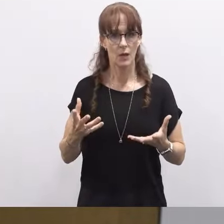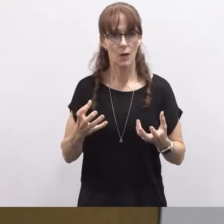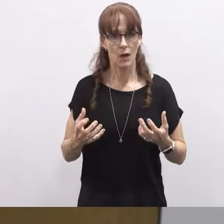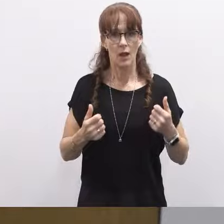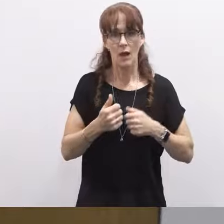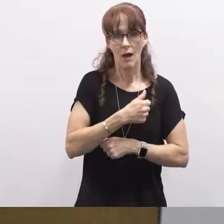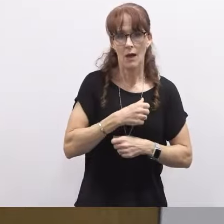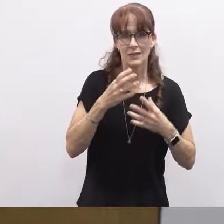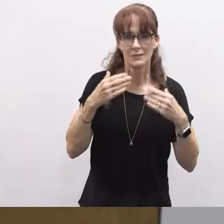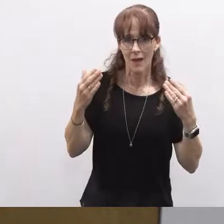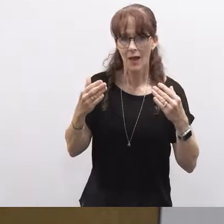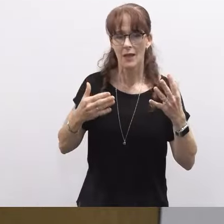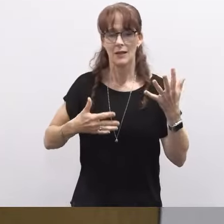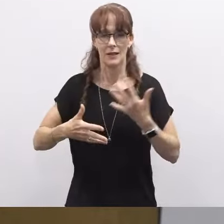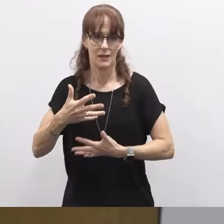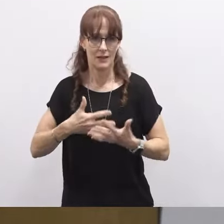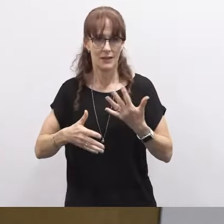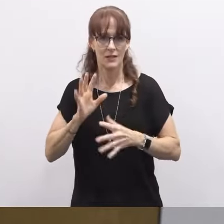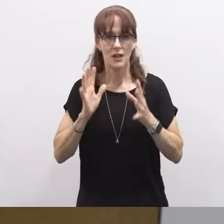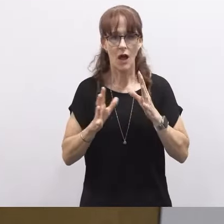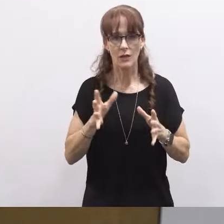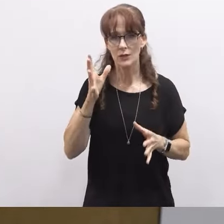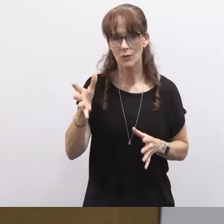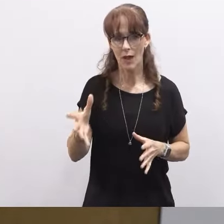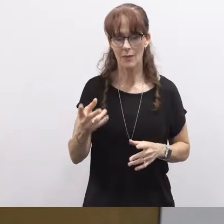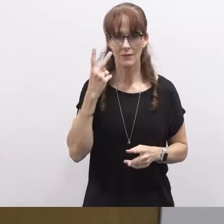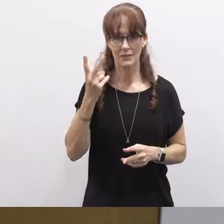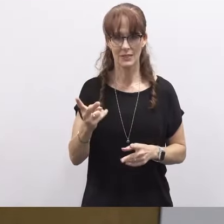and smile and talk to grandma who you haven't seen in a while.